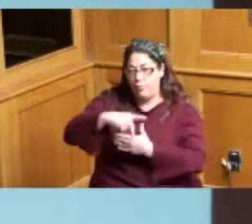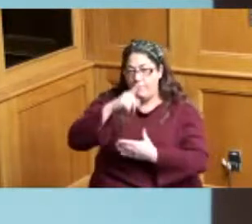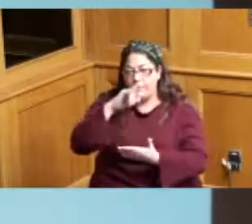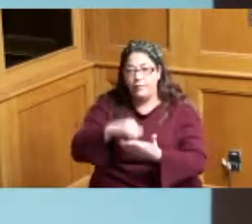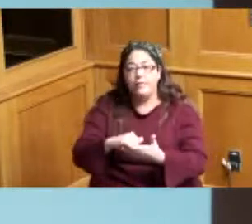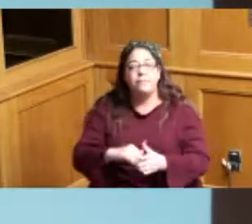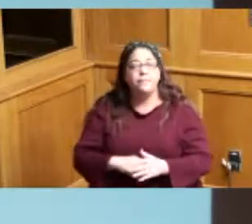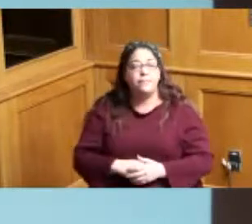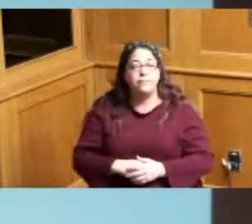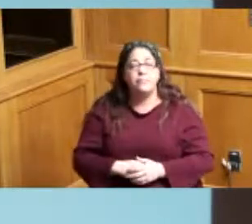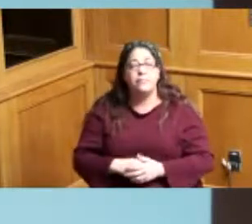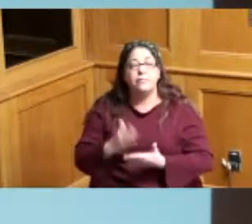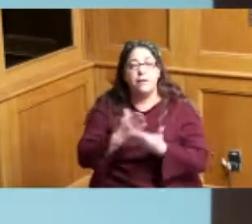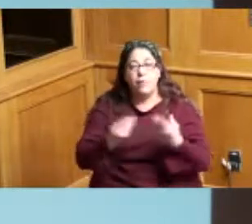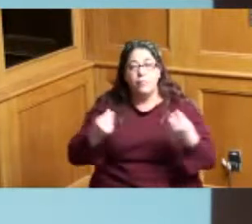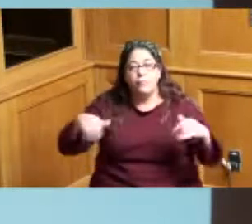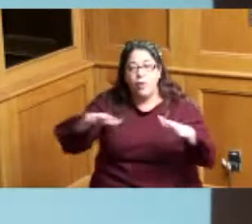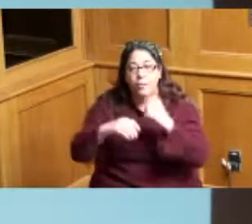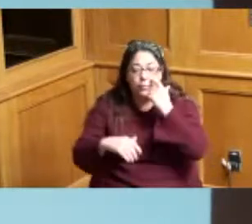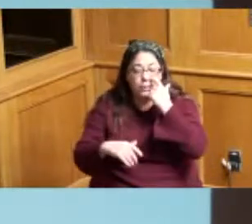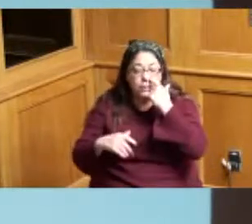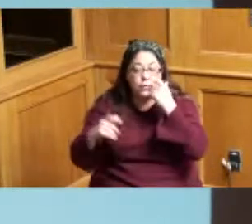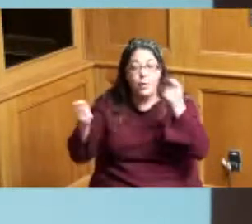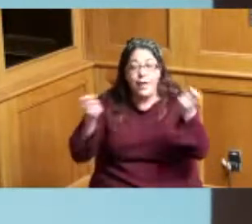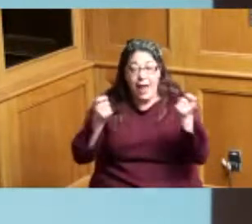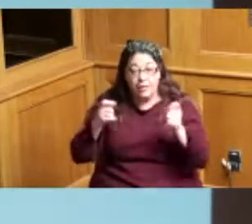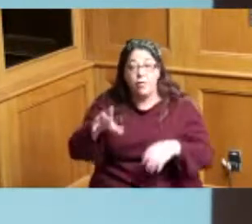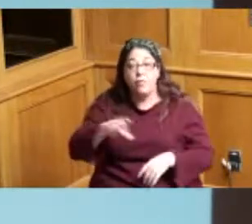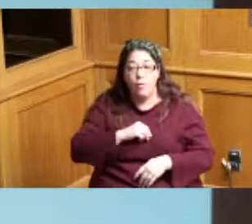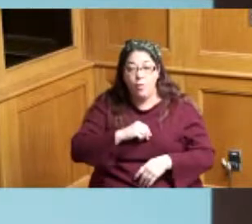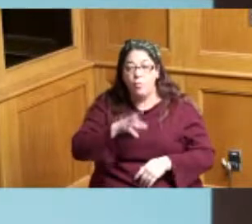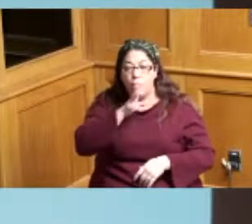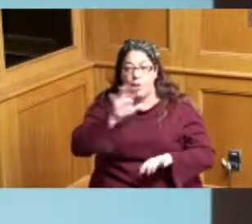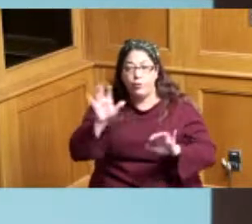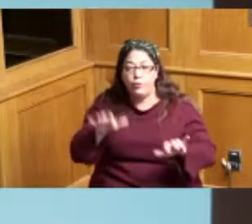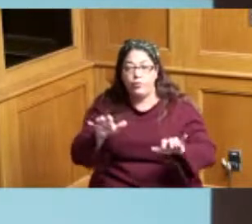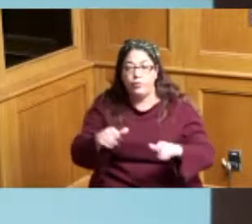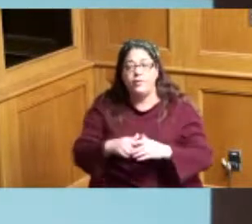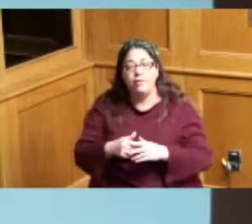manage storm water on site they have to have some ability to reduce their feed because it's